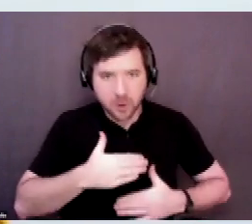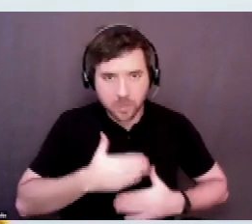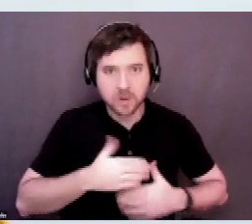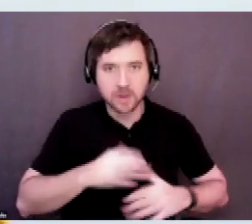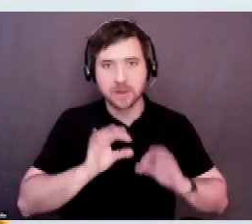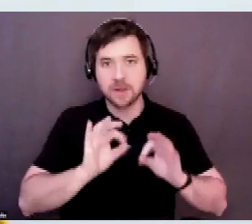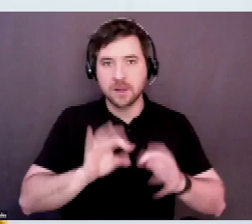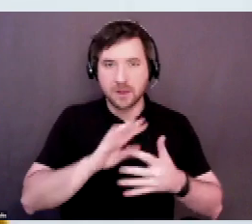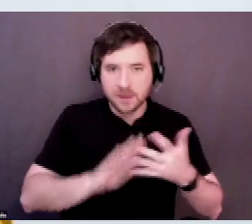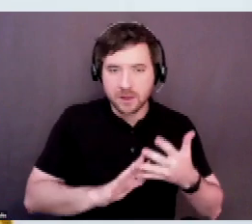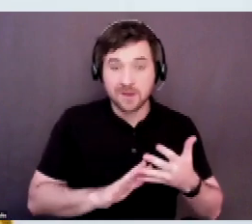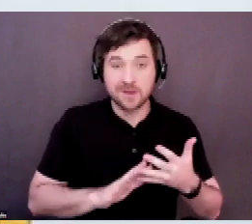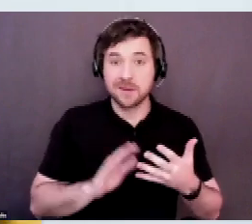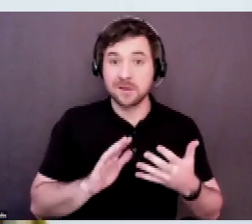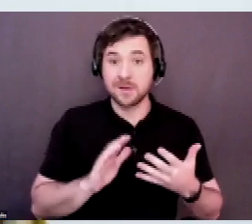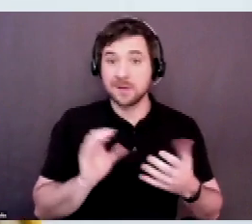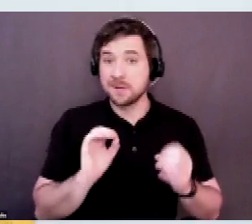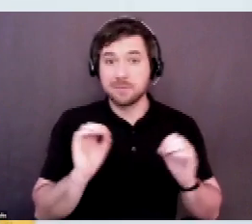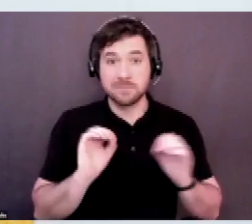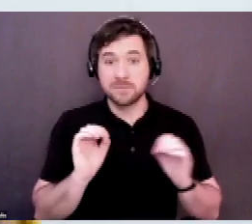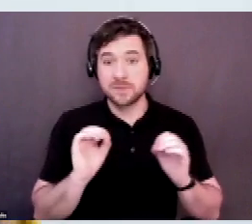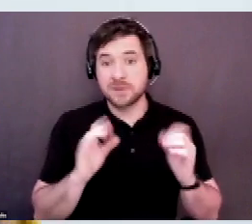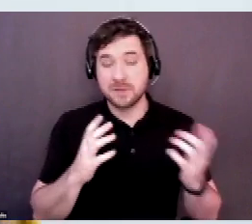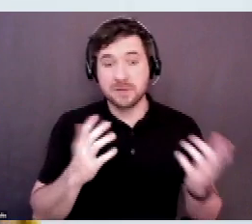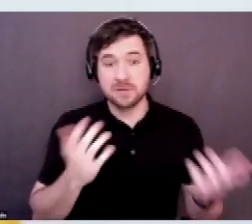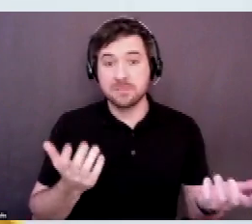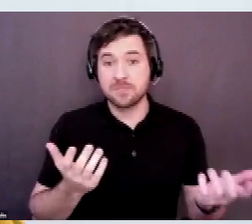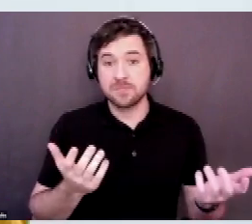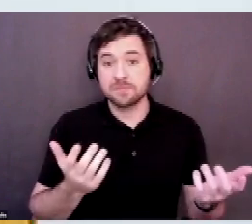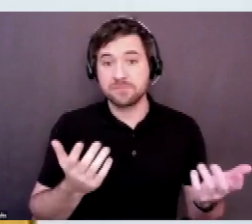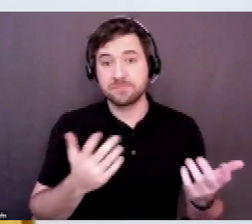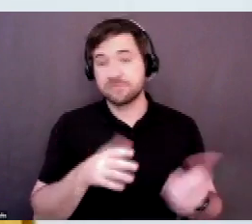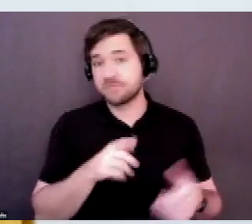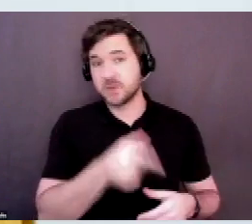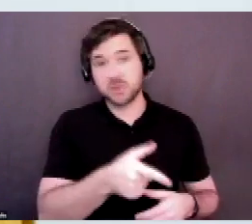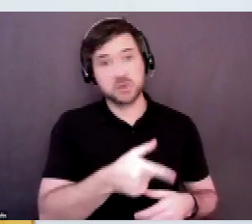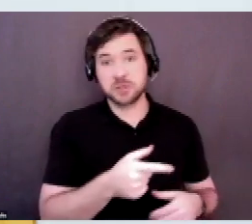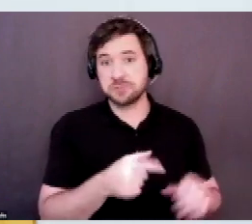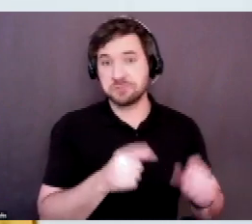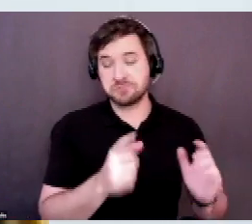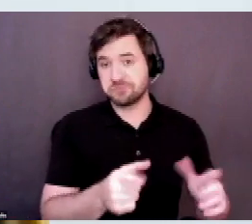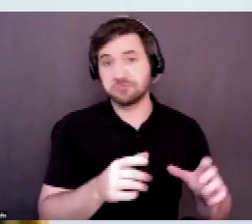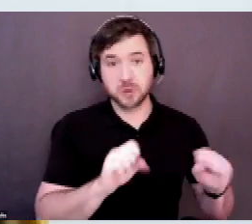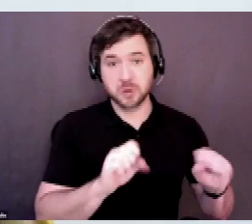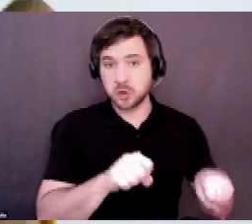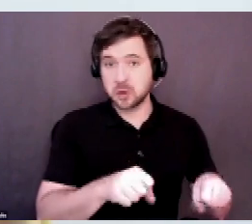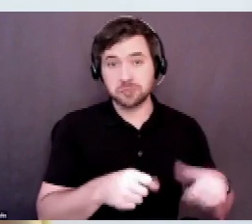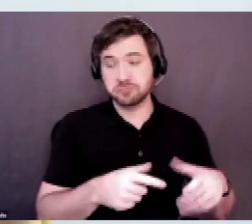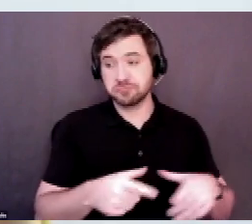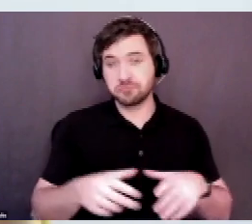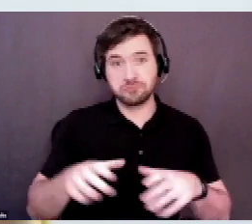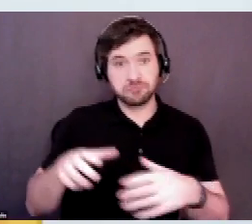to present for her not being able to, you know, be in a bathonette, et cetera. But long, short, you know,